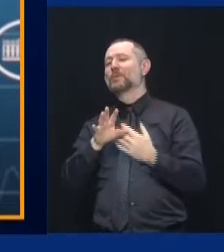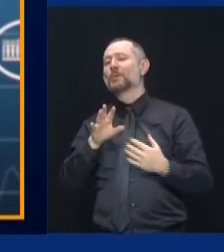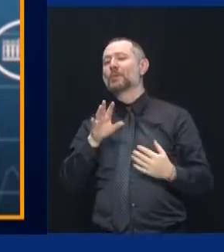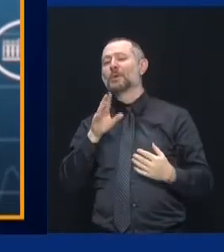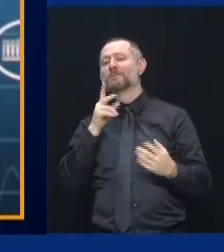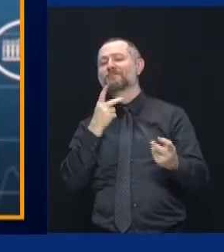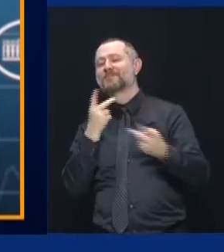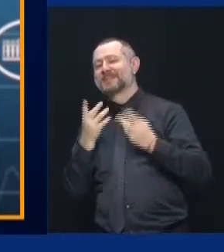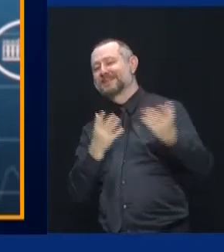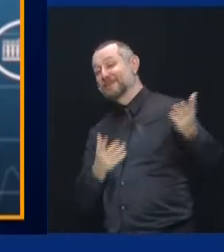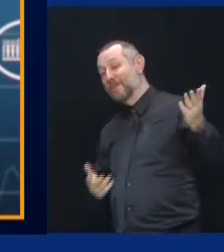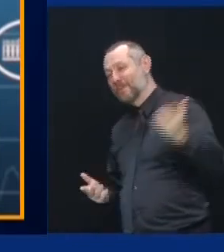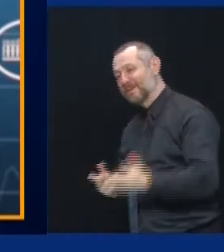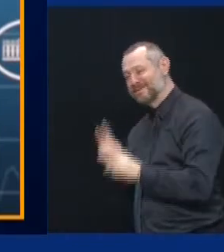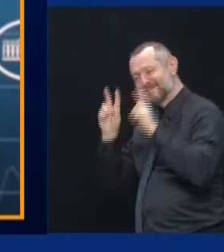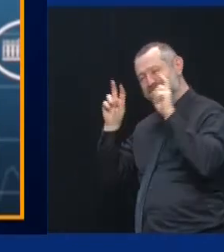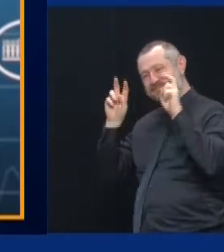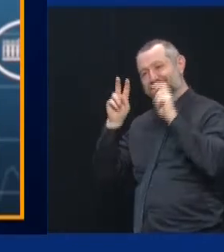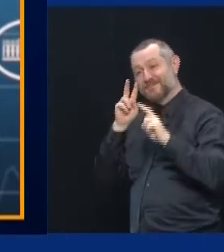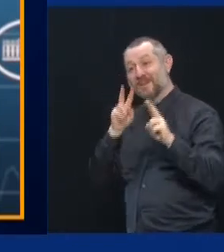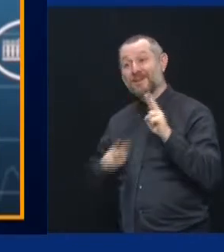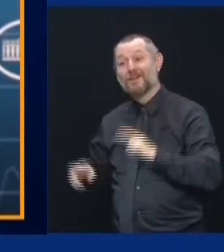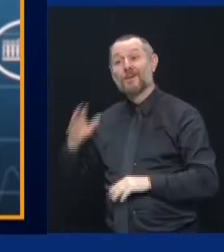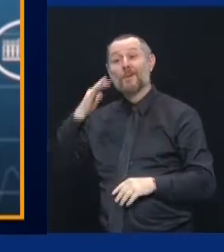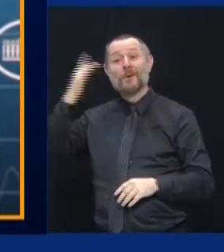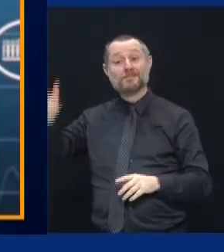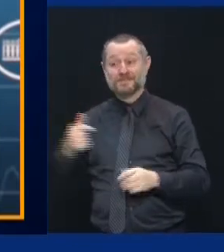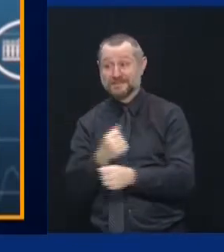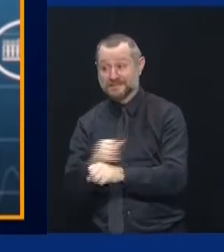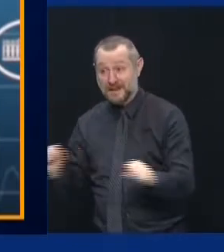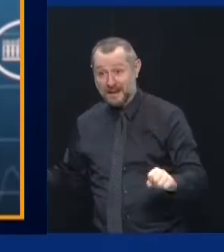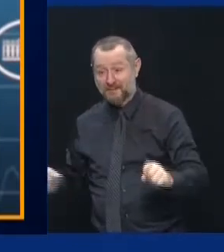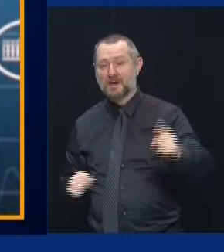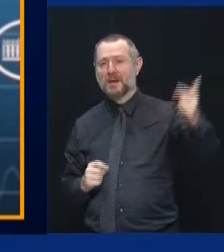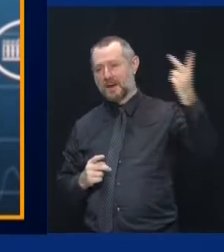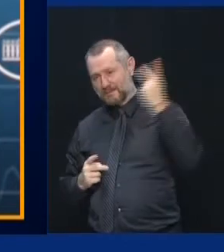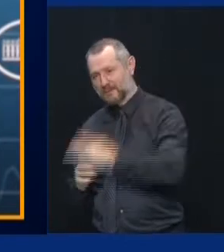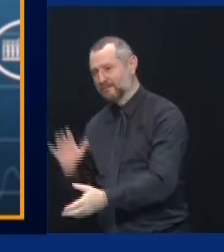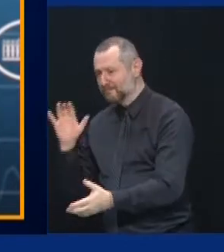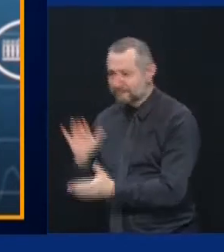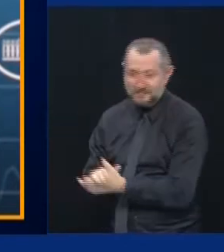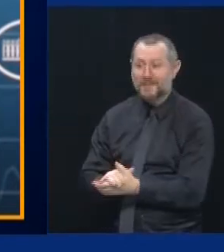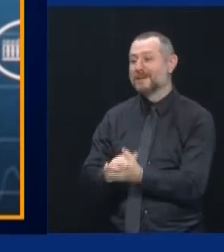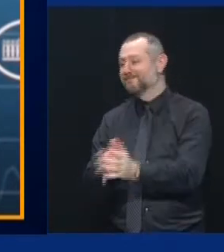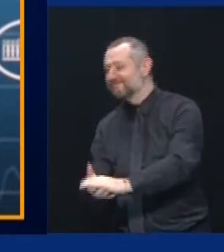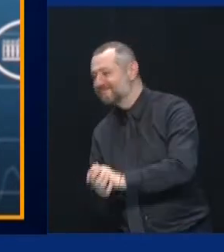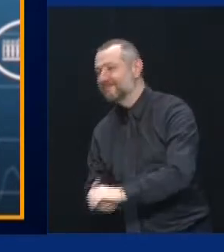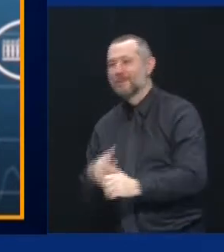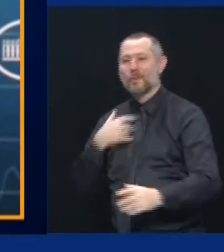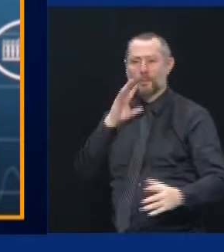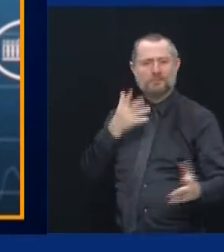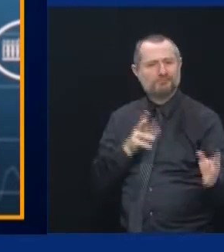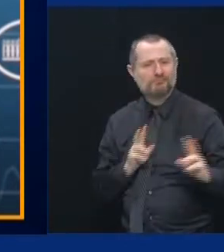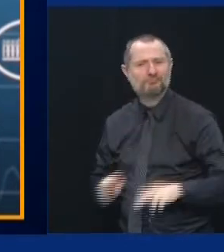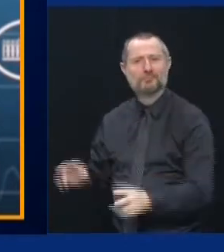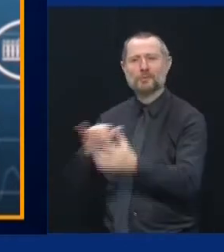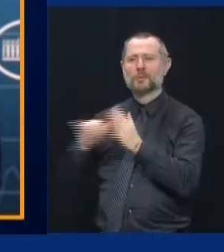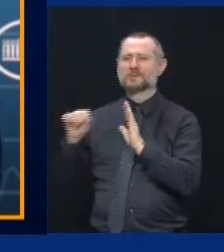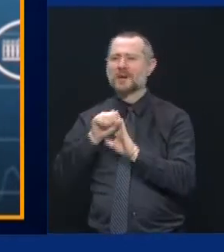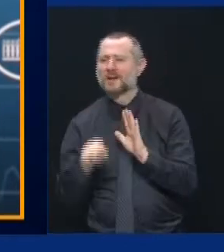YOU AND WE'LL DO A LOT MORE GOOD THINGS, SO WELCOME, EVEN IN A YORK. WHEN YOU'RE HERE AND WE CAN DO